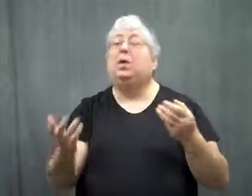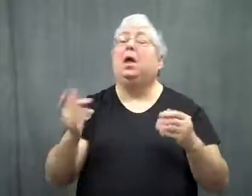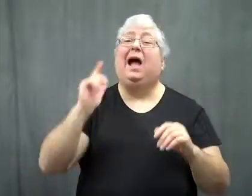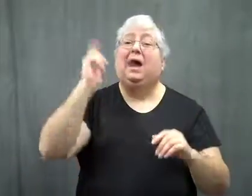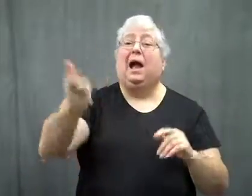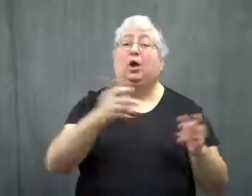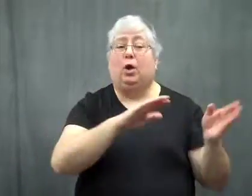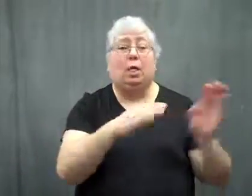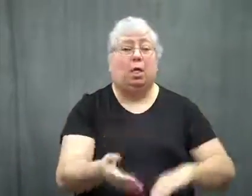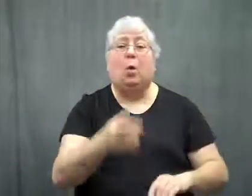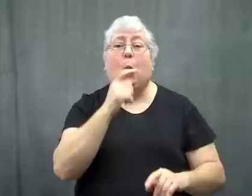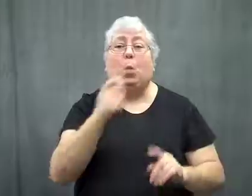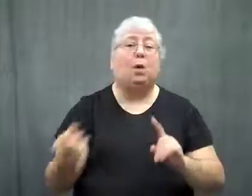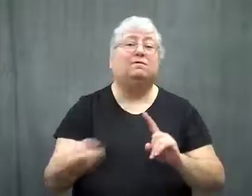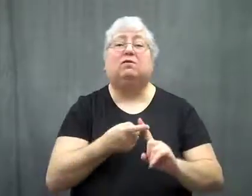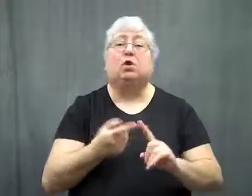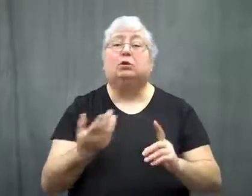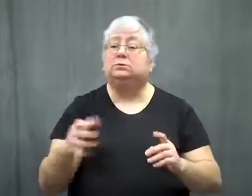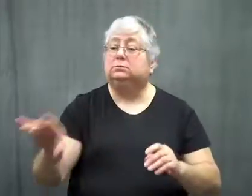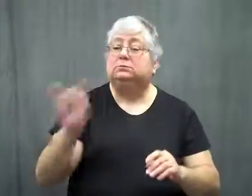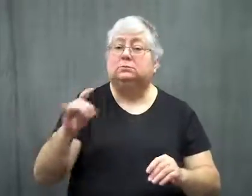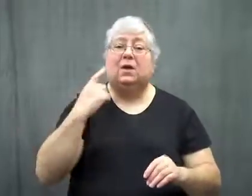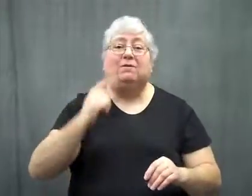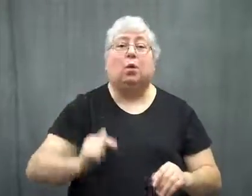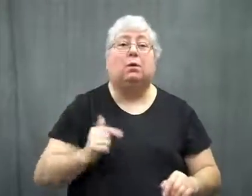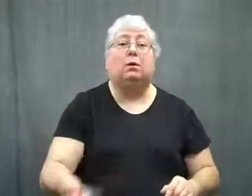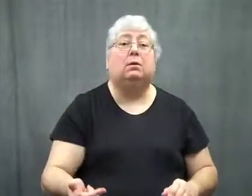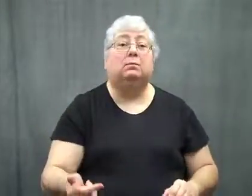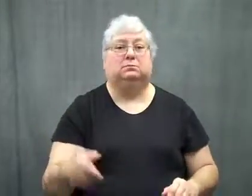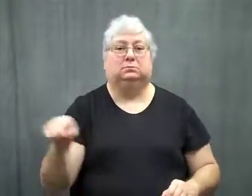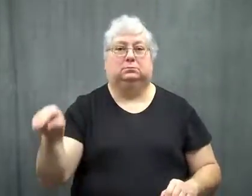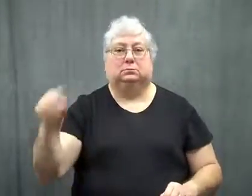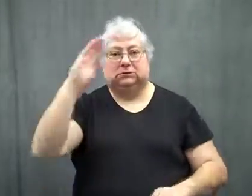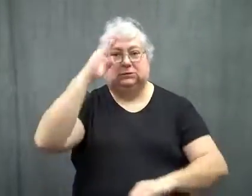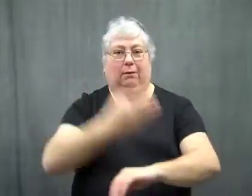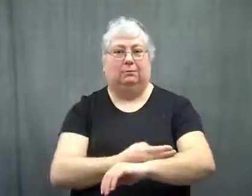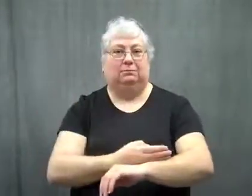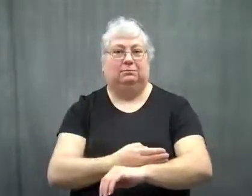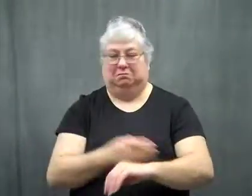Then when the monarch dies, the next in line for rulership would be a son.